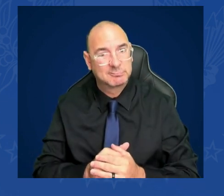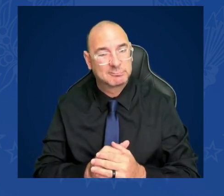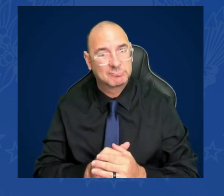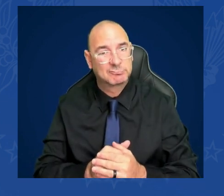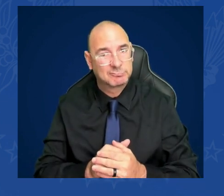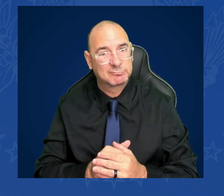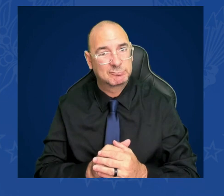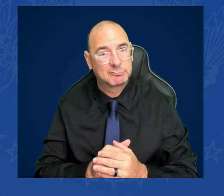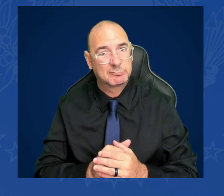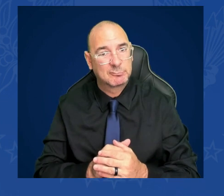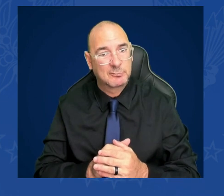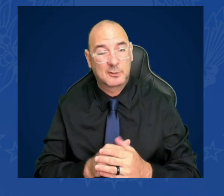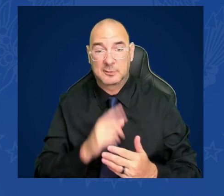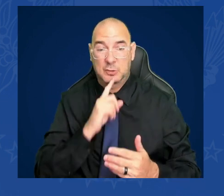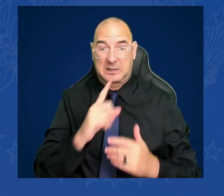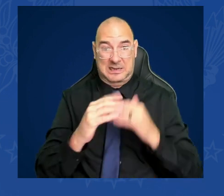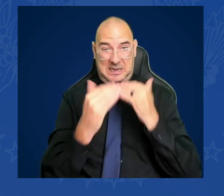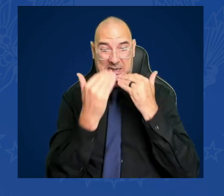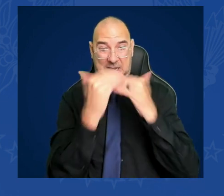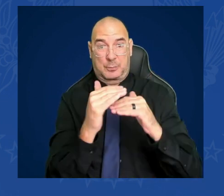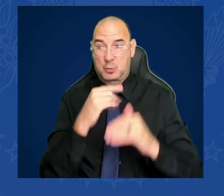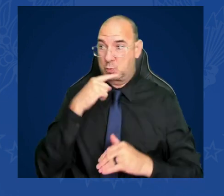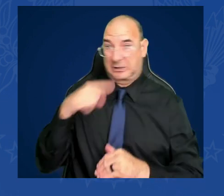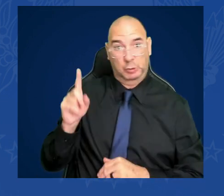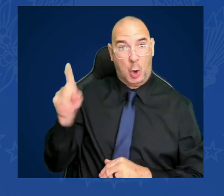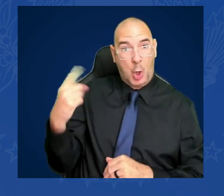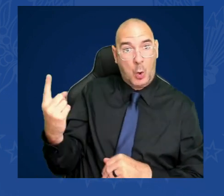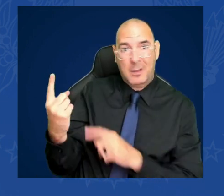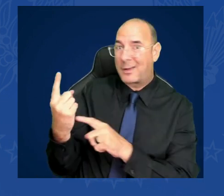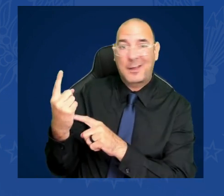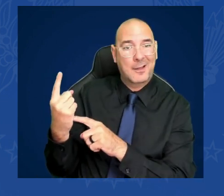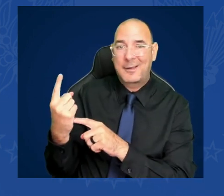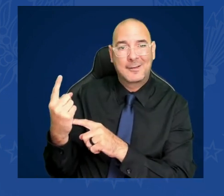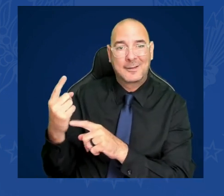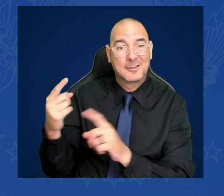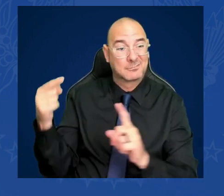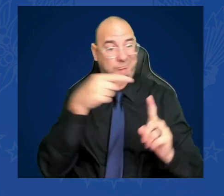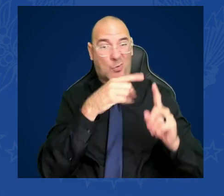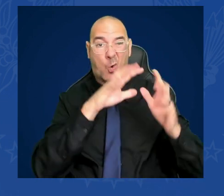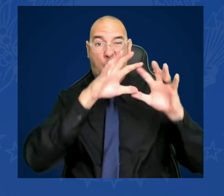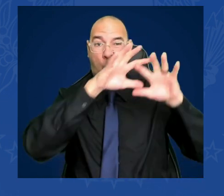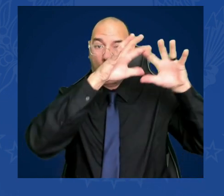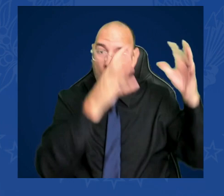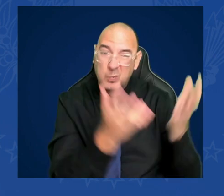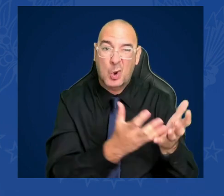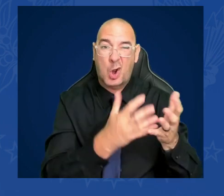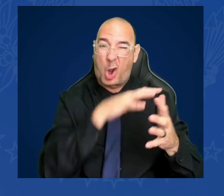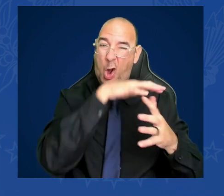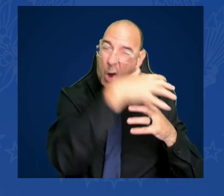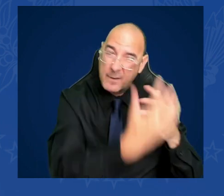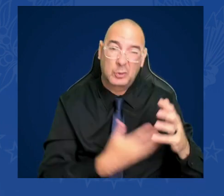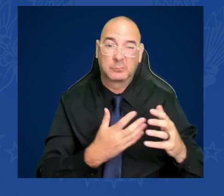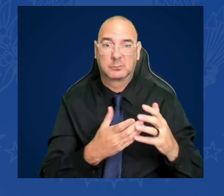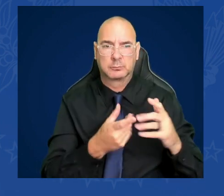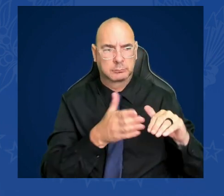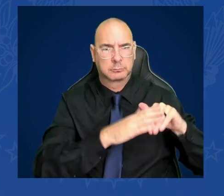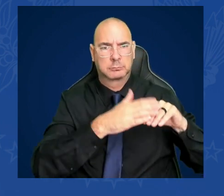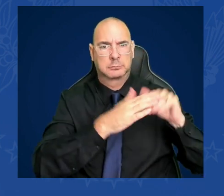Around the world, we see additional attempts to undermine the rules-based order: